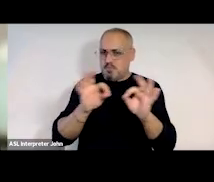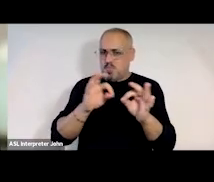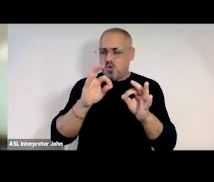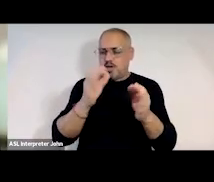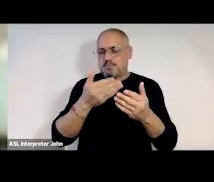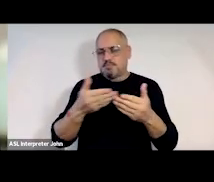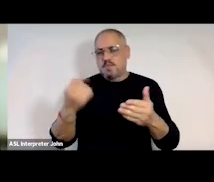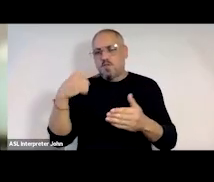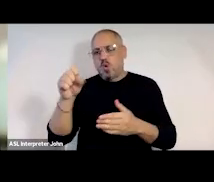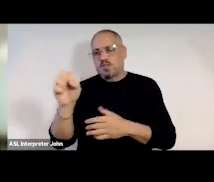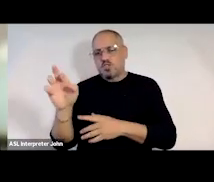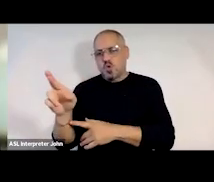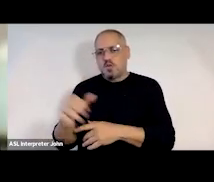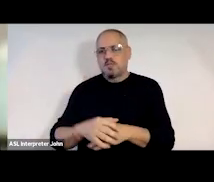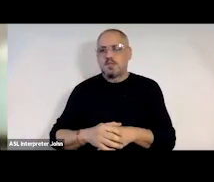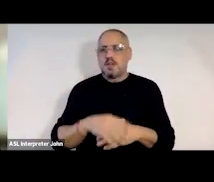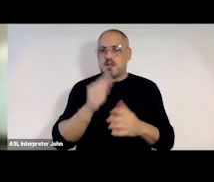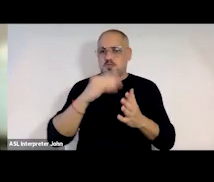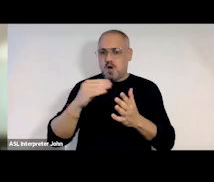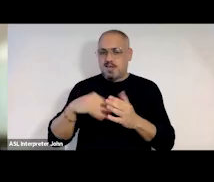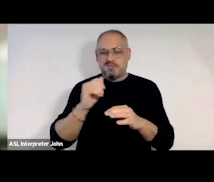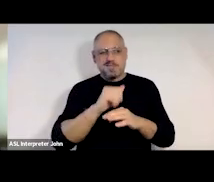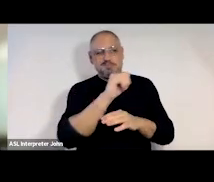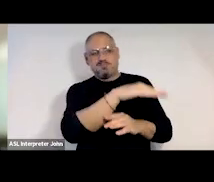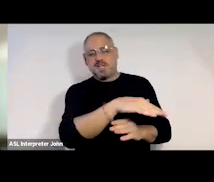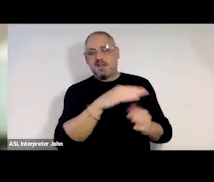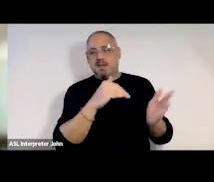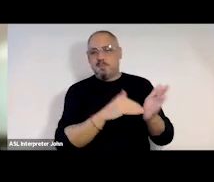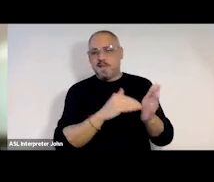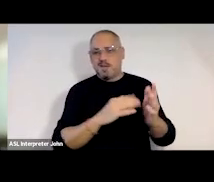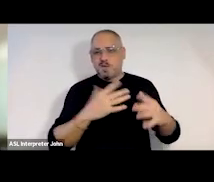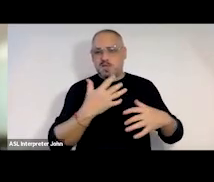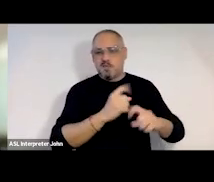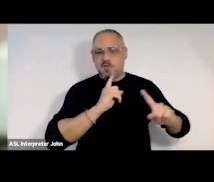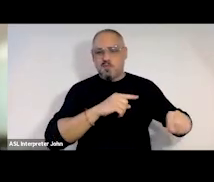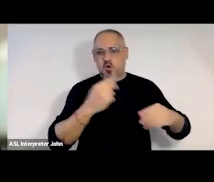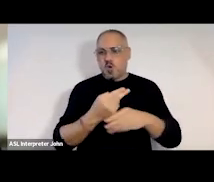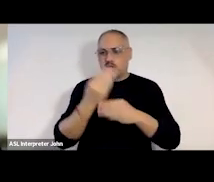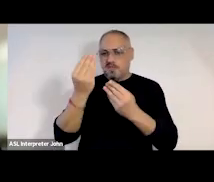And writing that and submitting the medical summary report using all of the information that you've gained